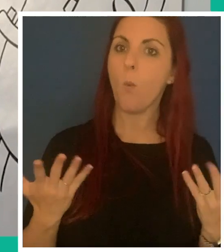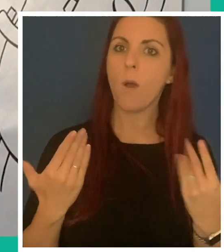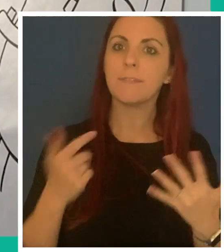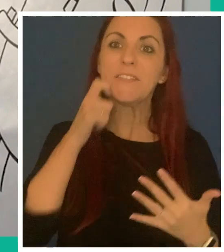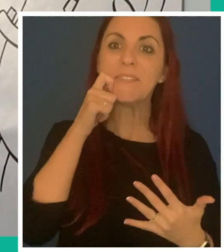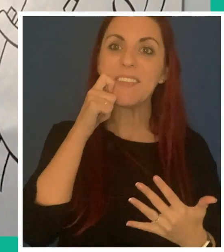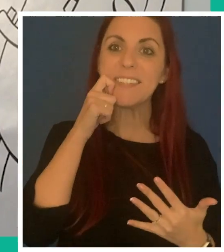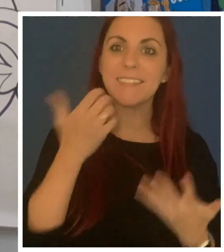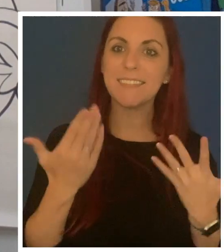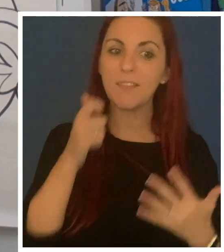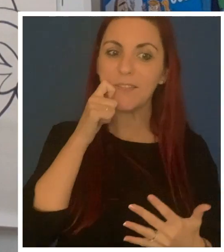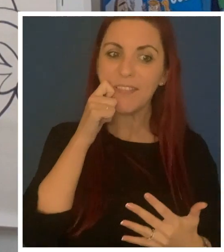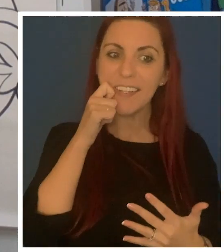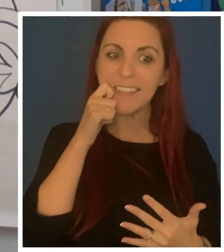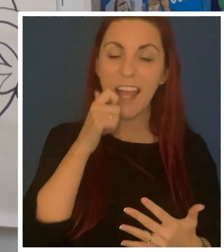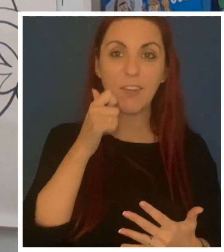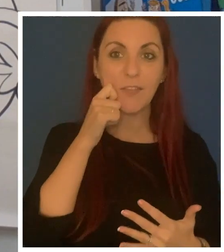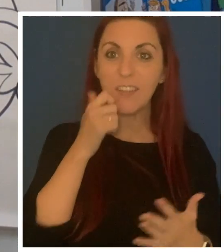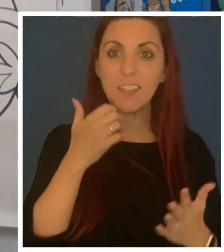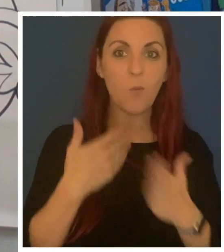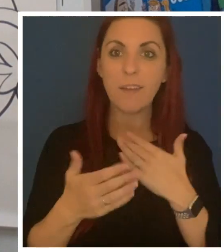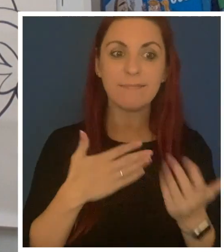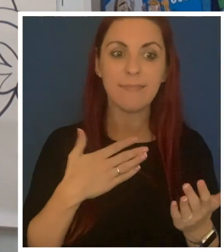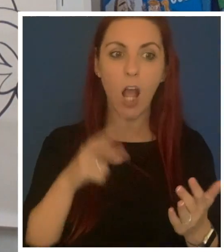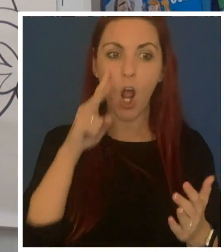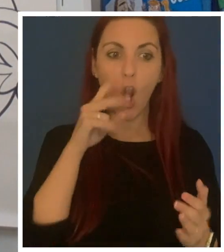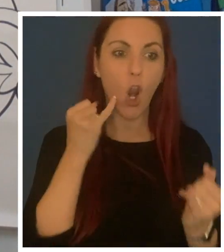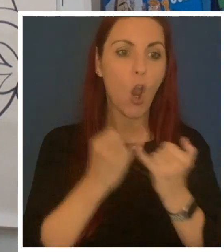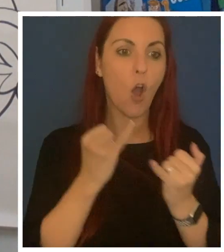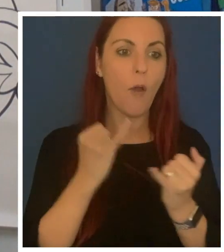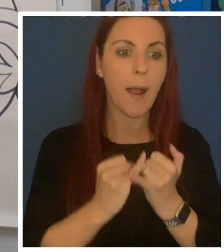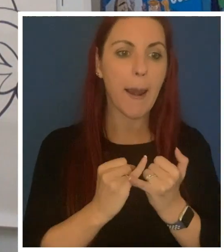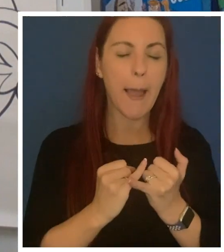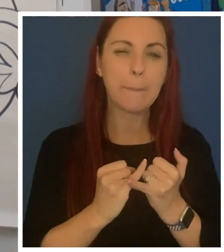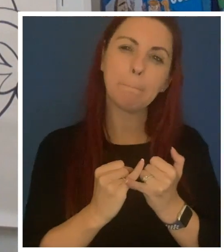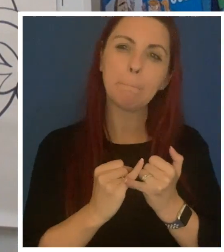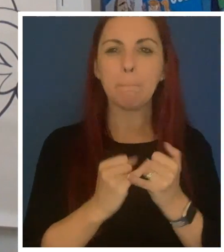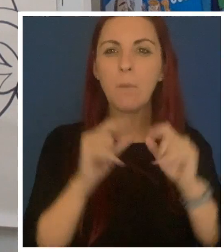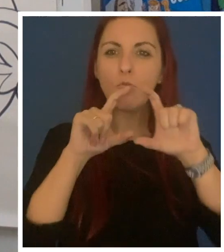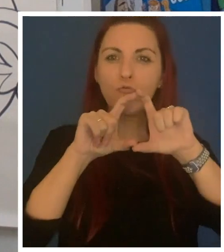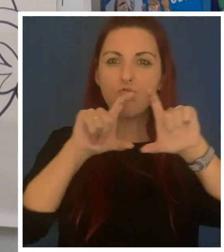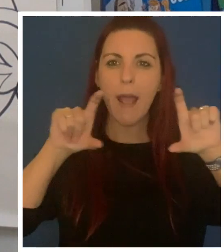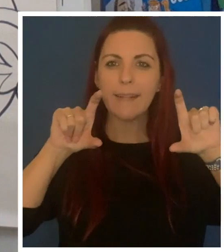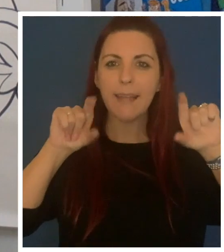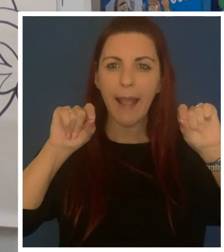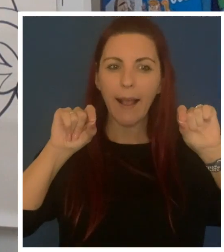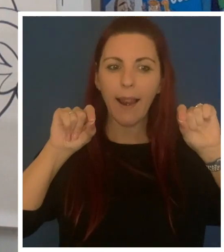And his feet are just going to be like a little sort of rectangle shape with roundy